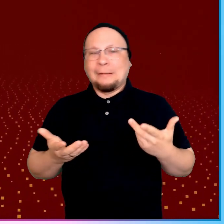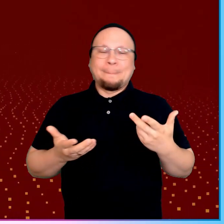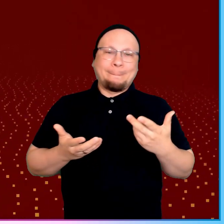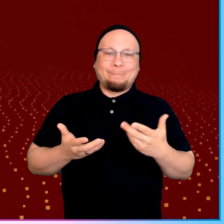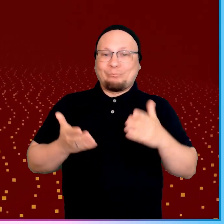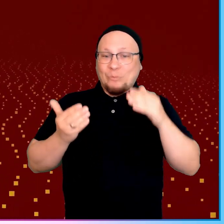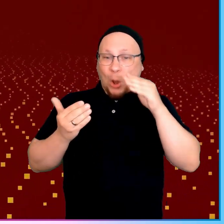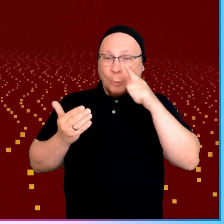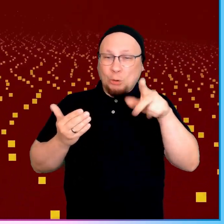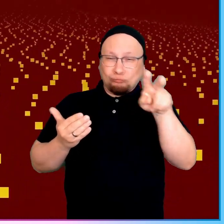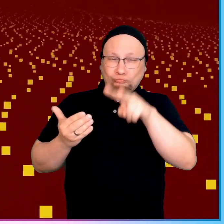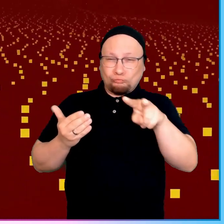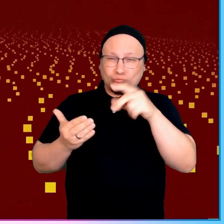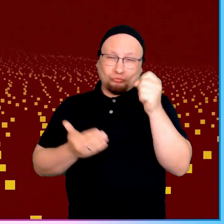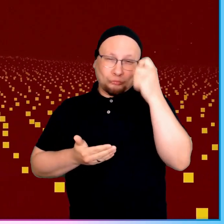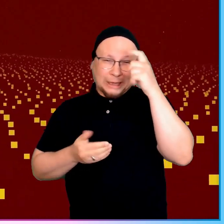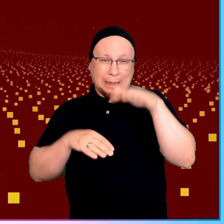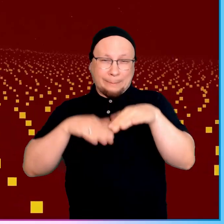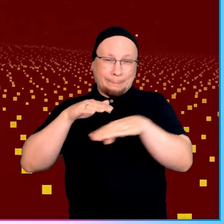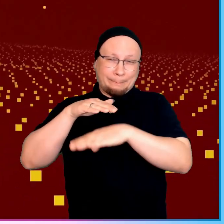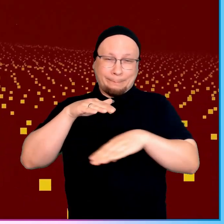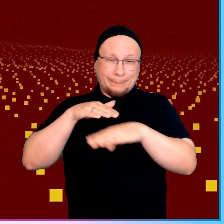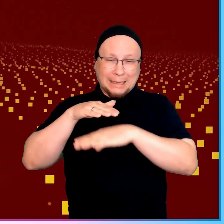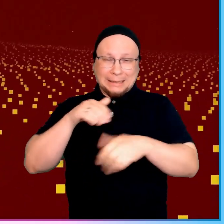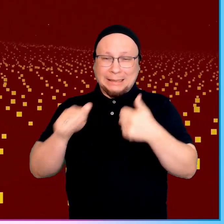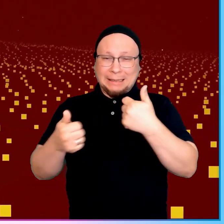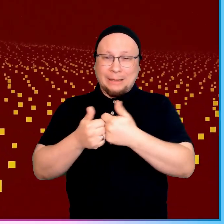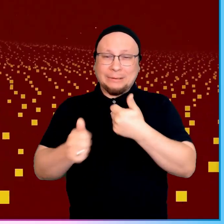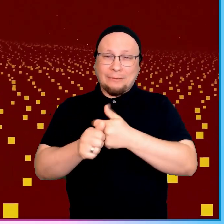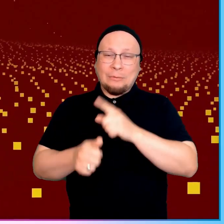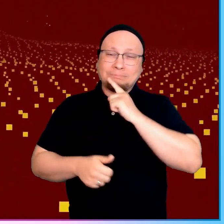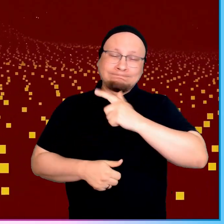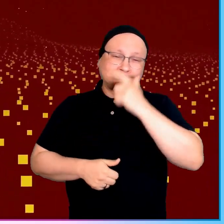gives you a sense of this really interesting game that I think is worth checking out.